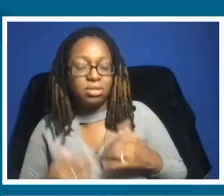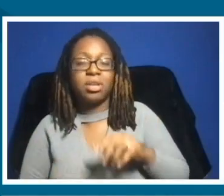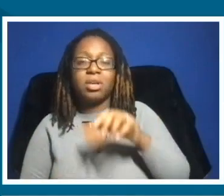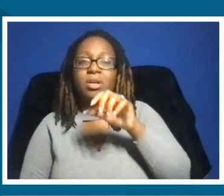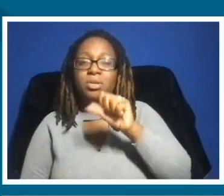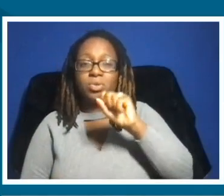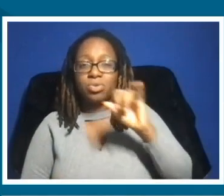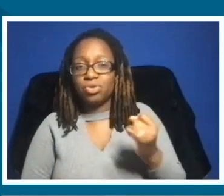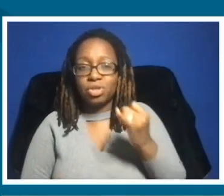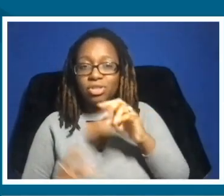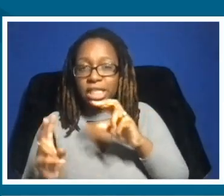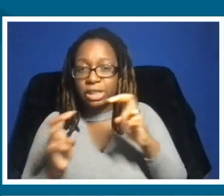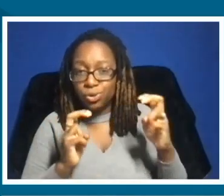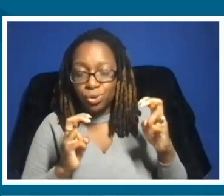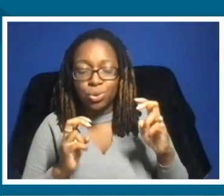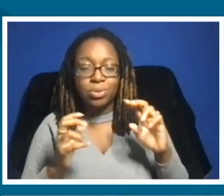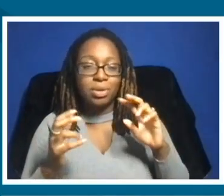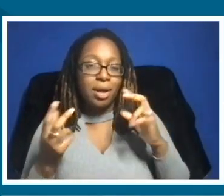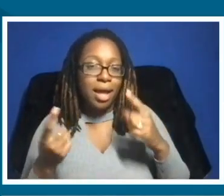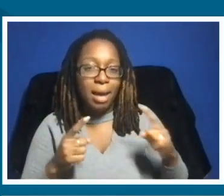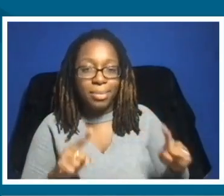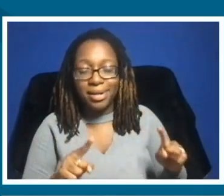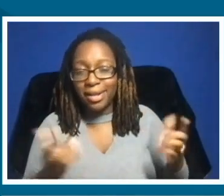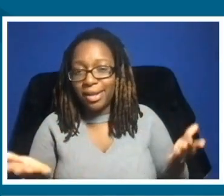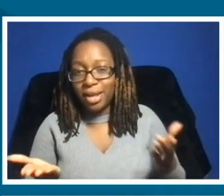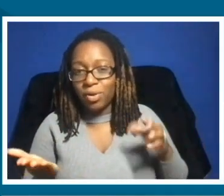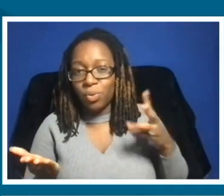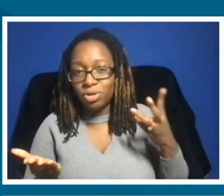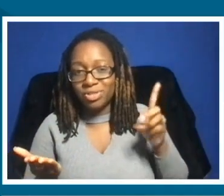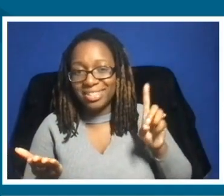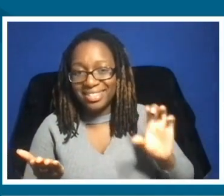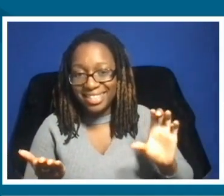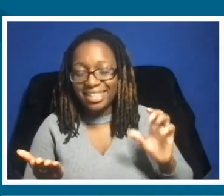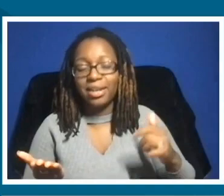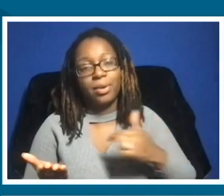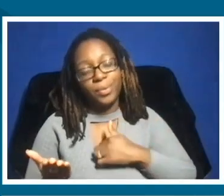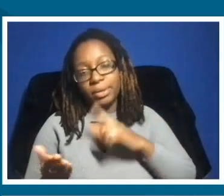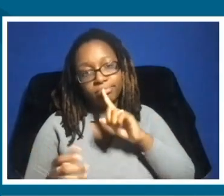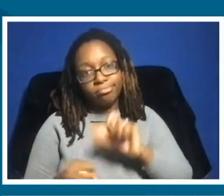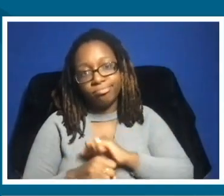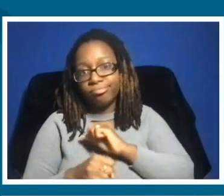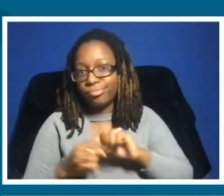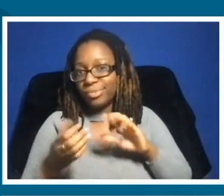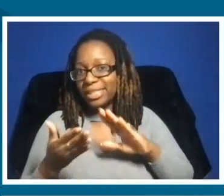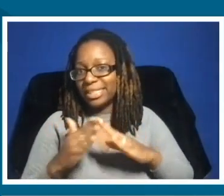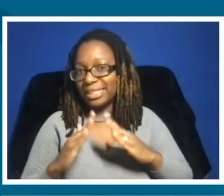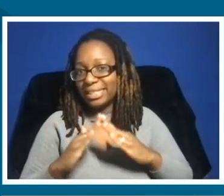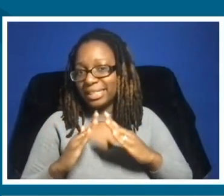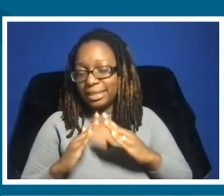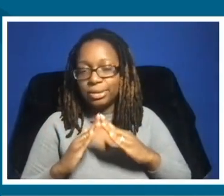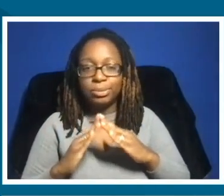home city washington dc so we are very much a city museum also